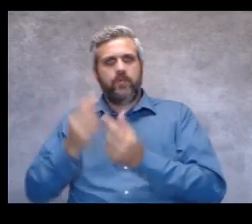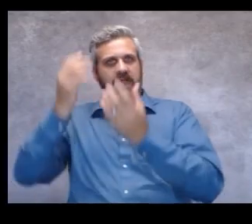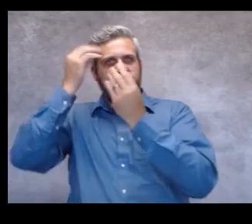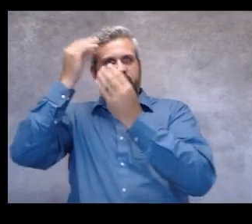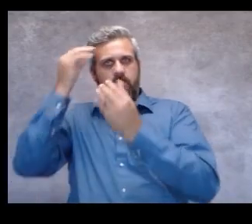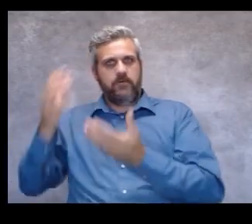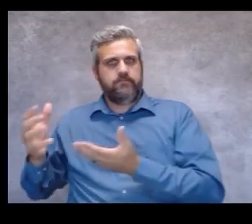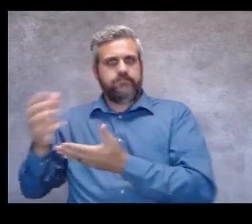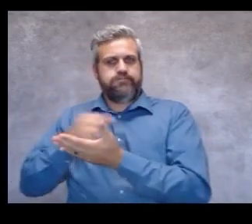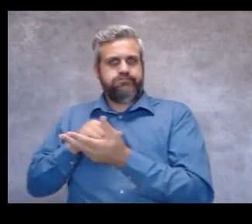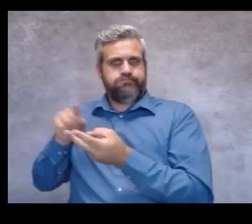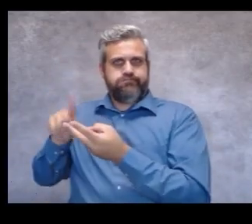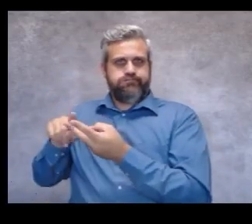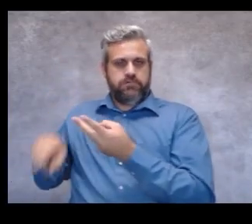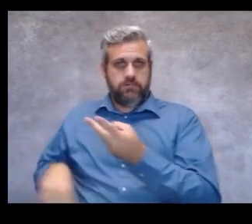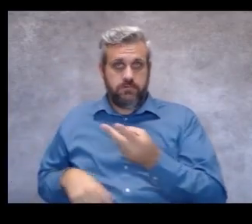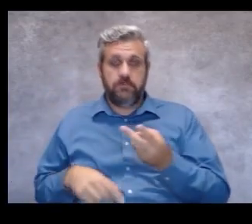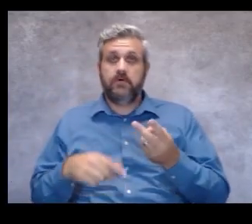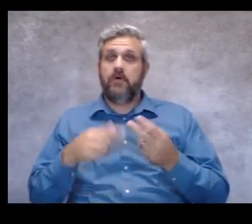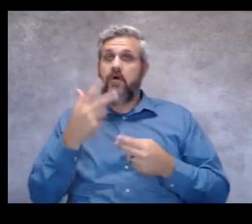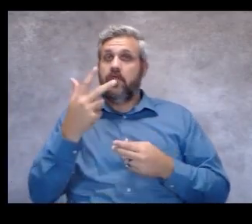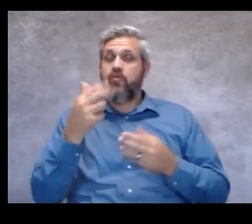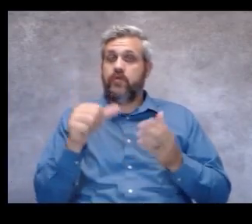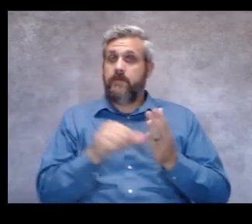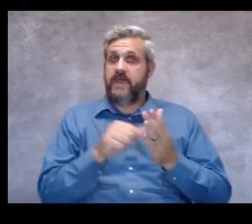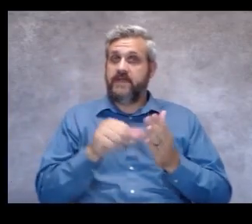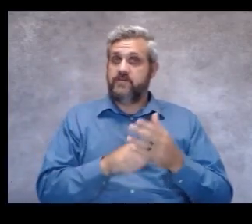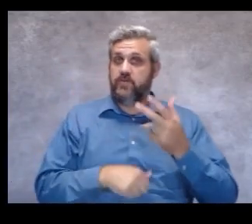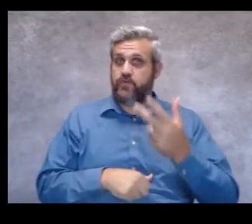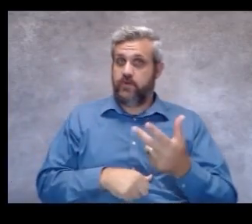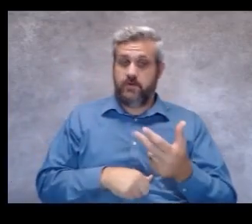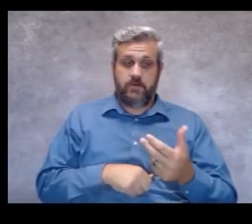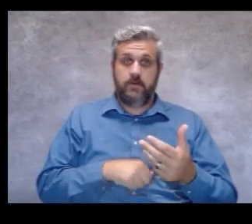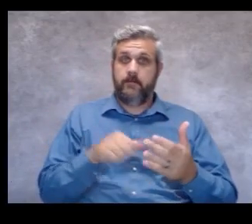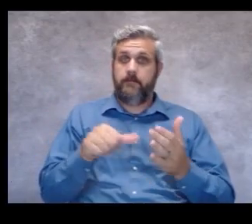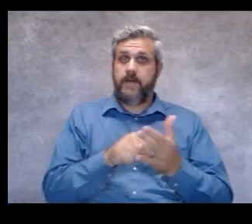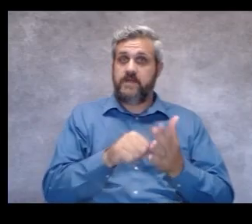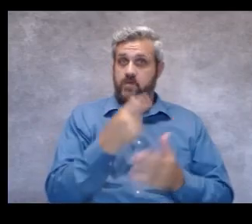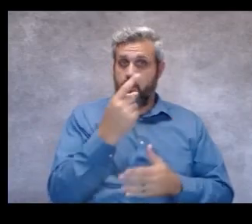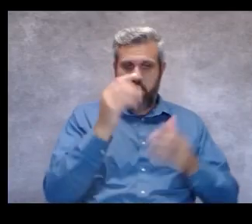There are three pages of the report. Page one gives you a comparison of GT